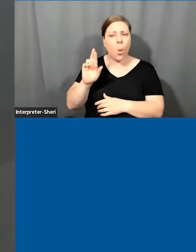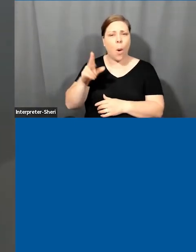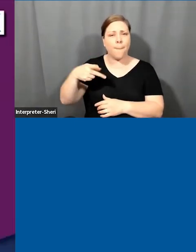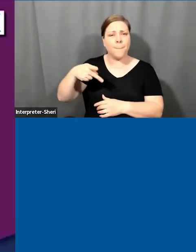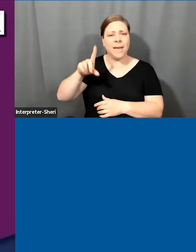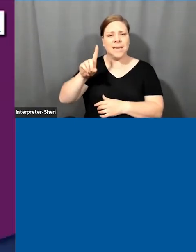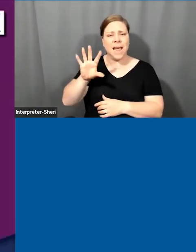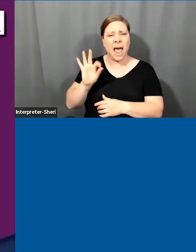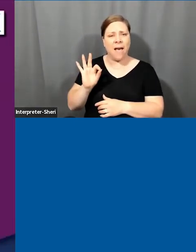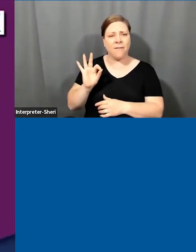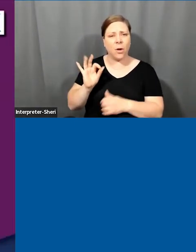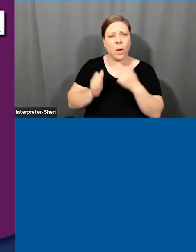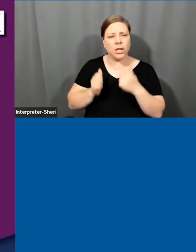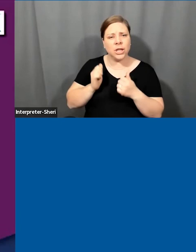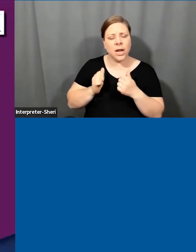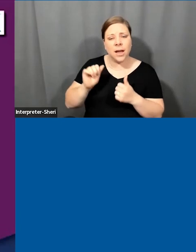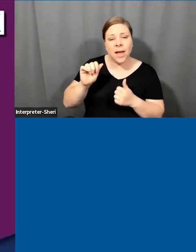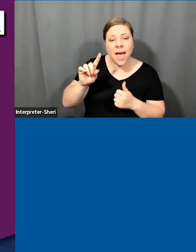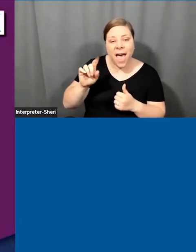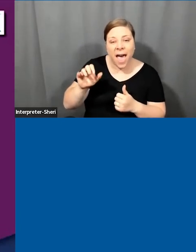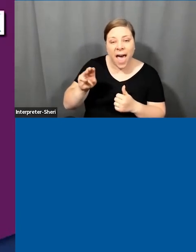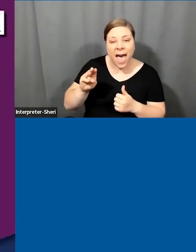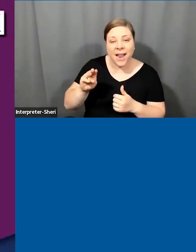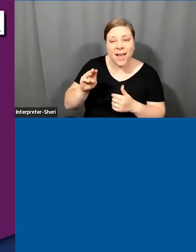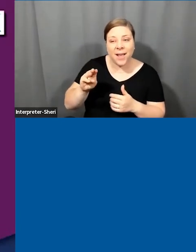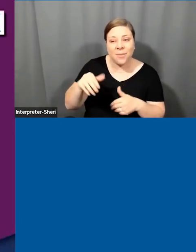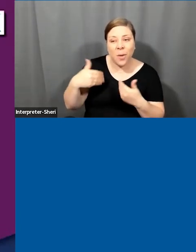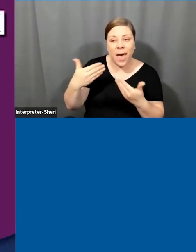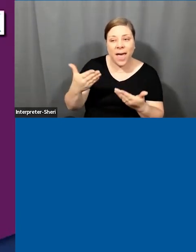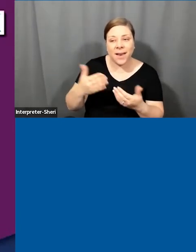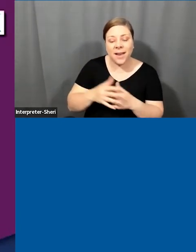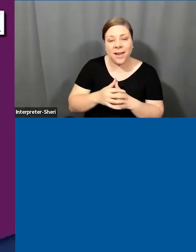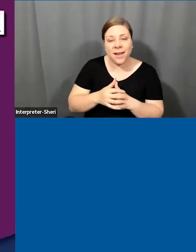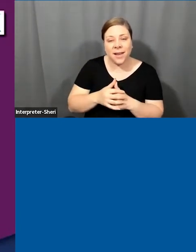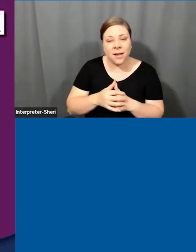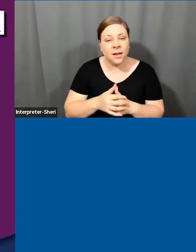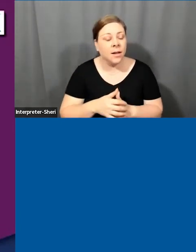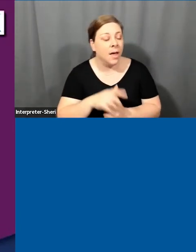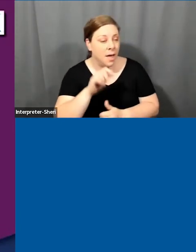[Lyssa] Go ahead, Adam. Sorry, yes, we linked directly to your Google.